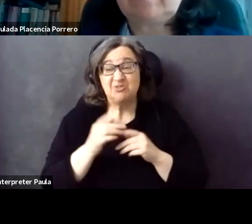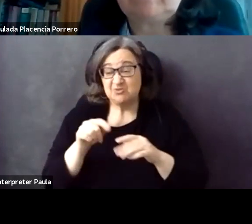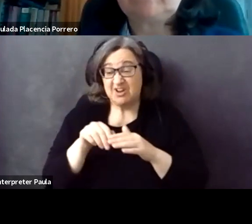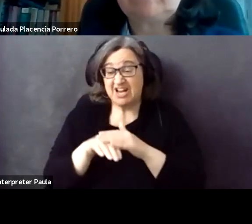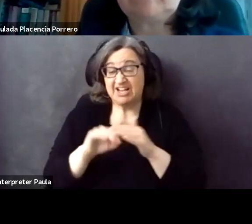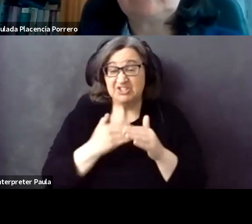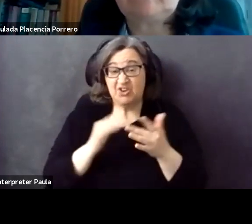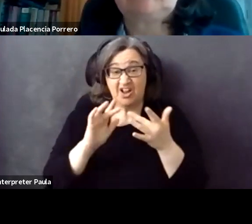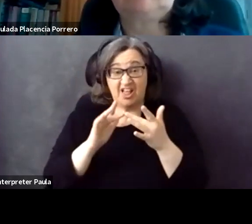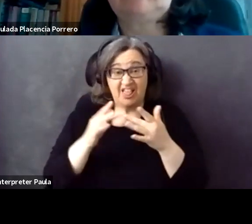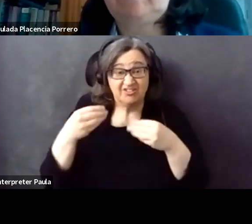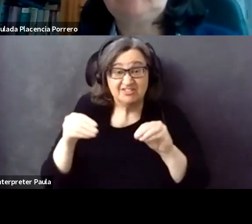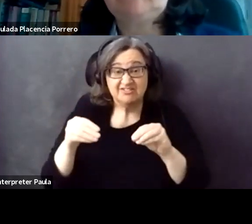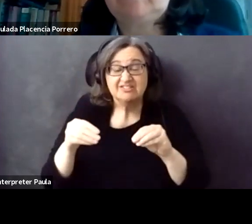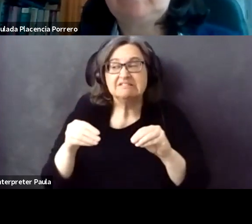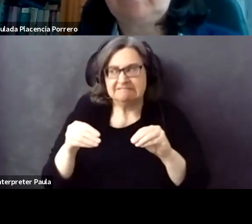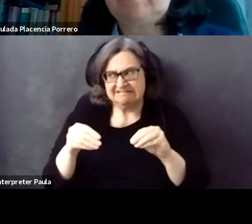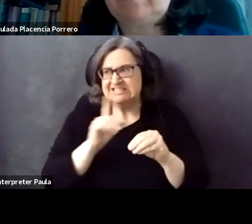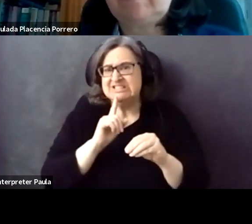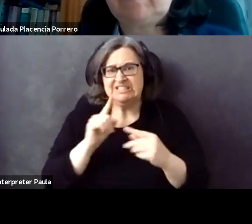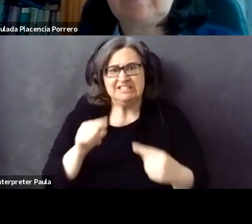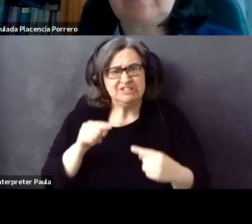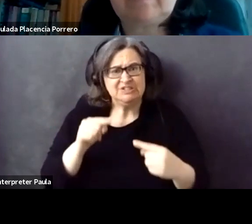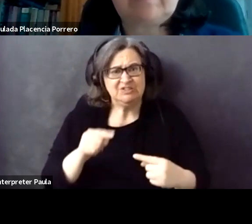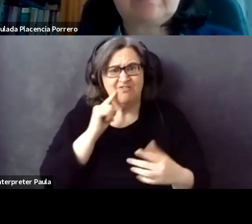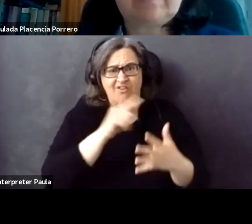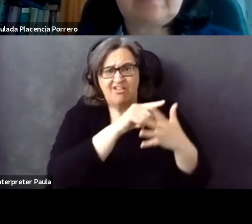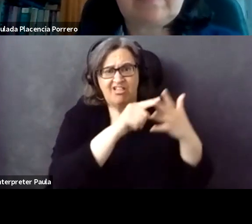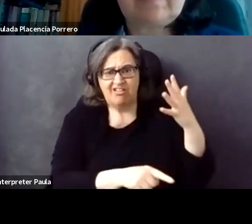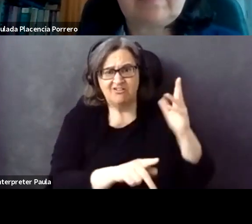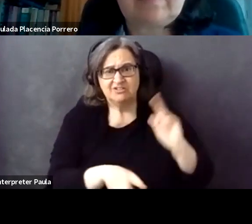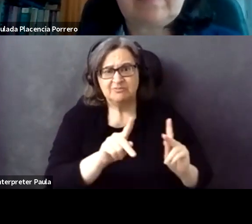kinds of disability